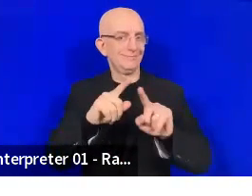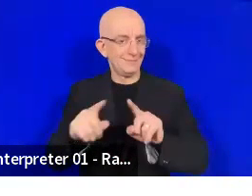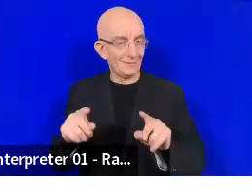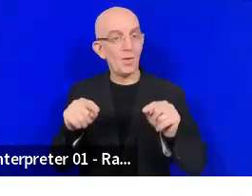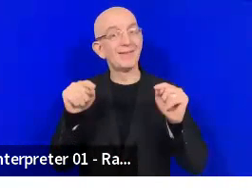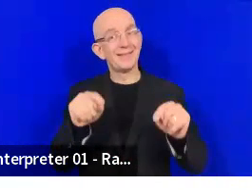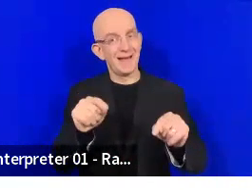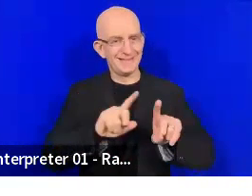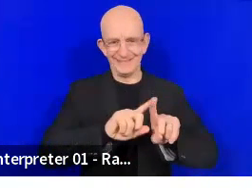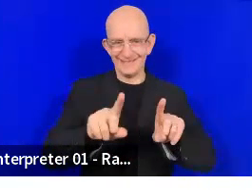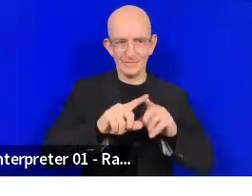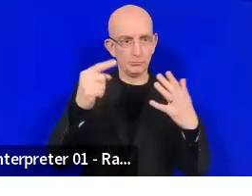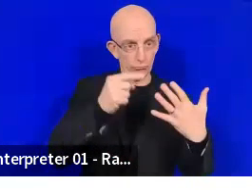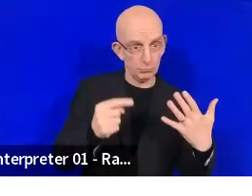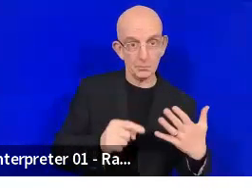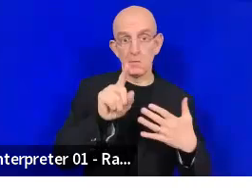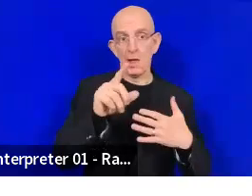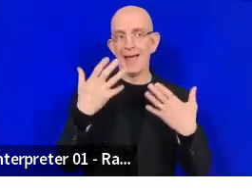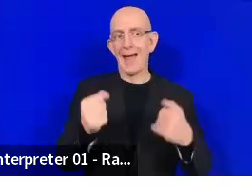Next. Okay. Yeah.